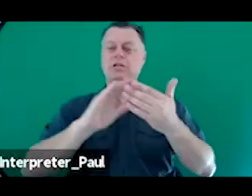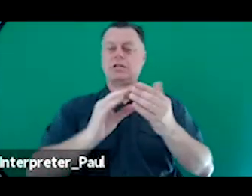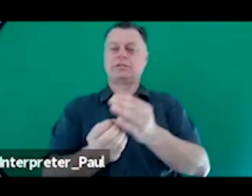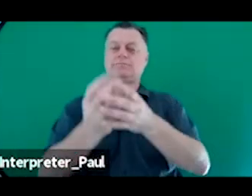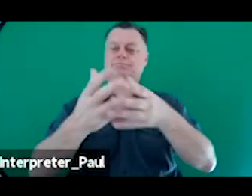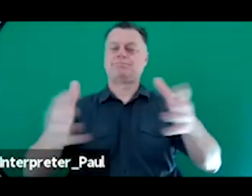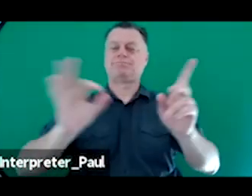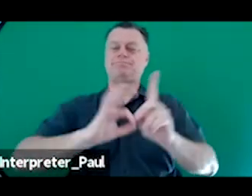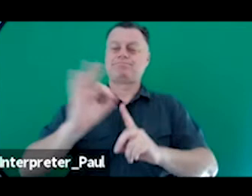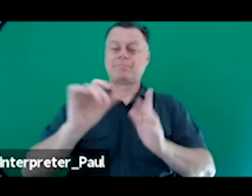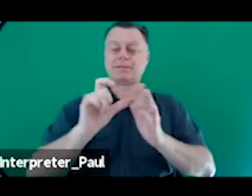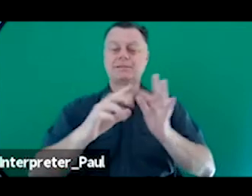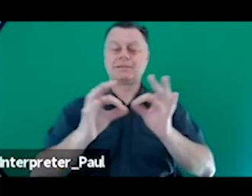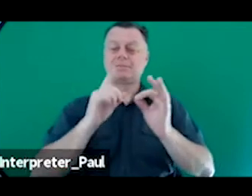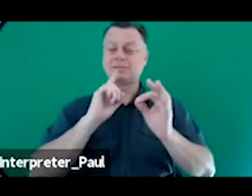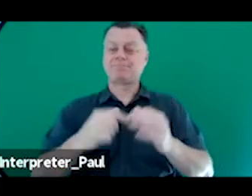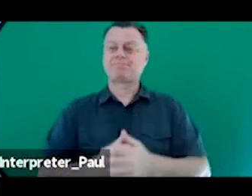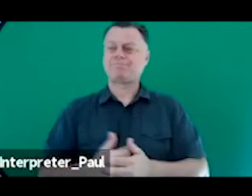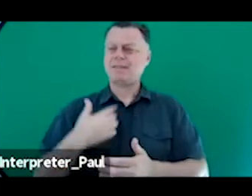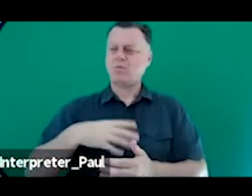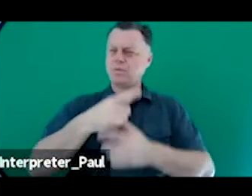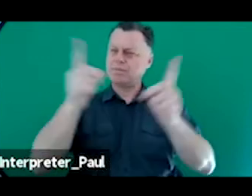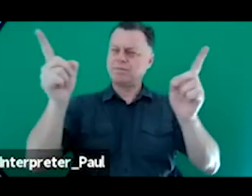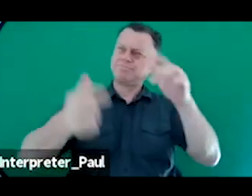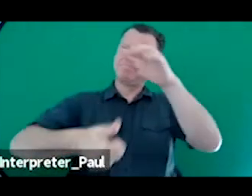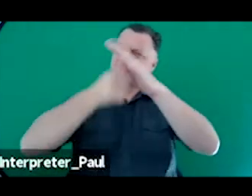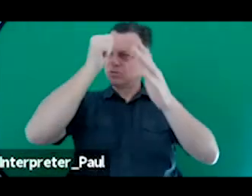Let's see, Deb says, “I would like them to know how important it is that they practise